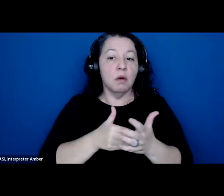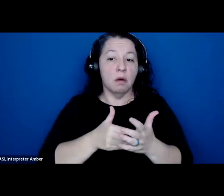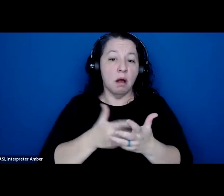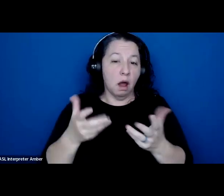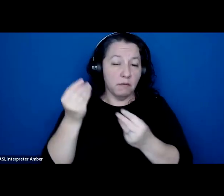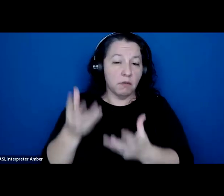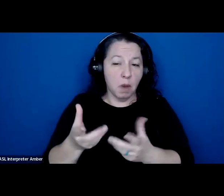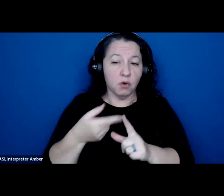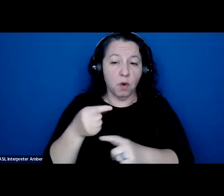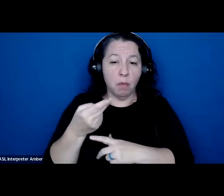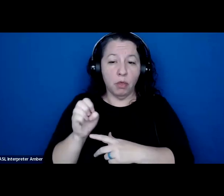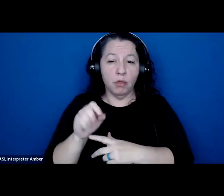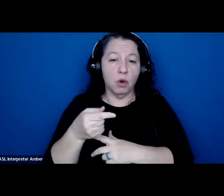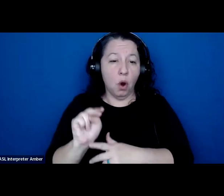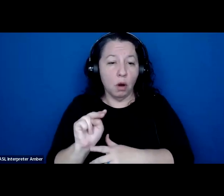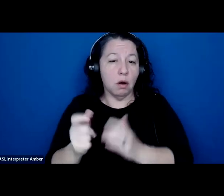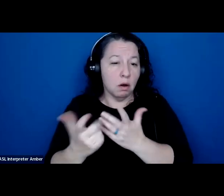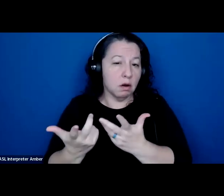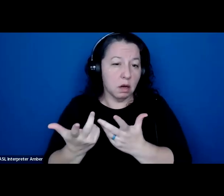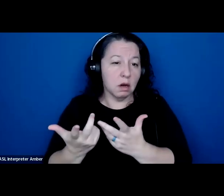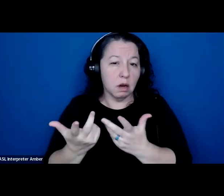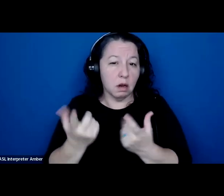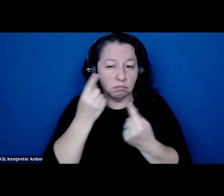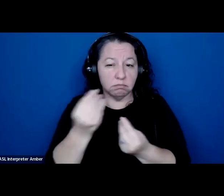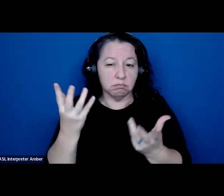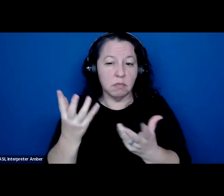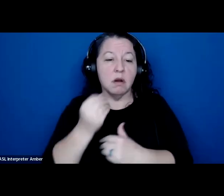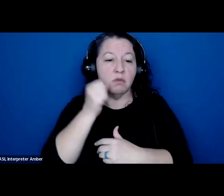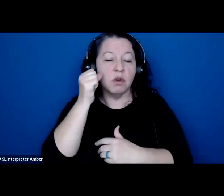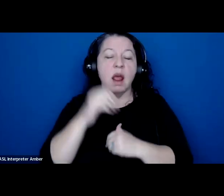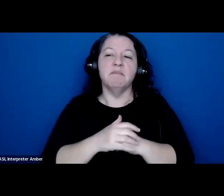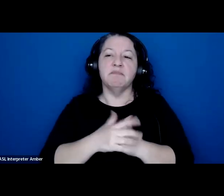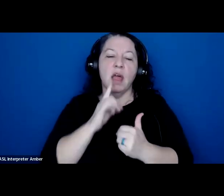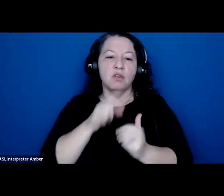a study which holds that in the first 60 days of the siege alone,